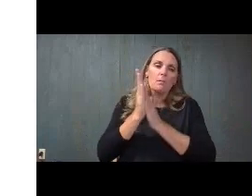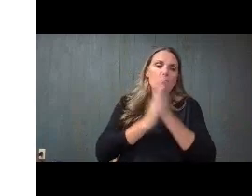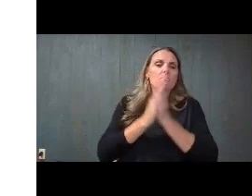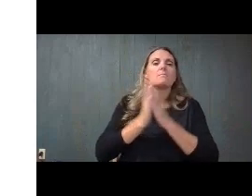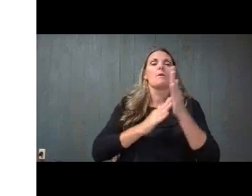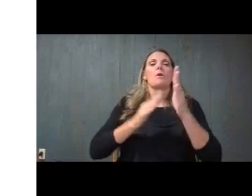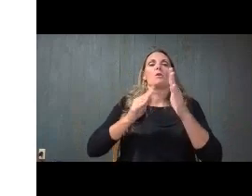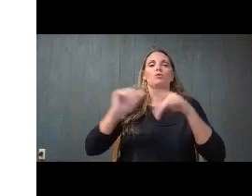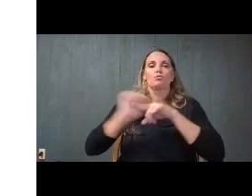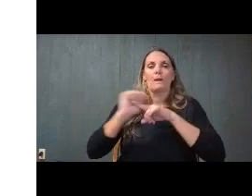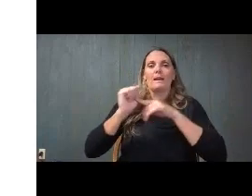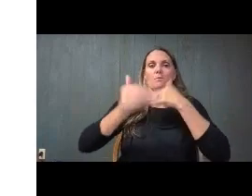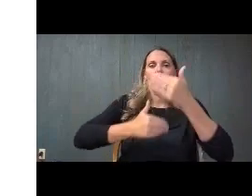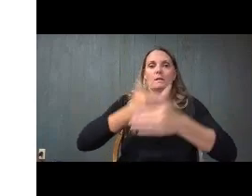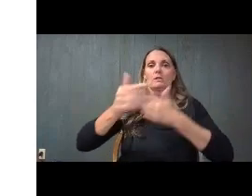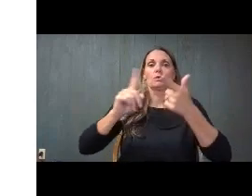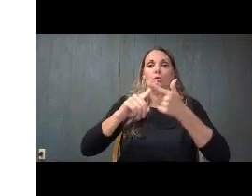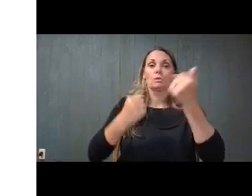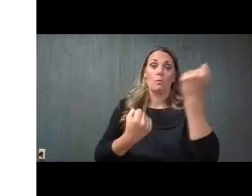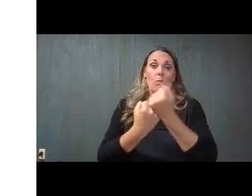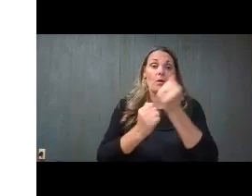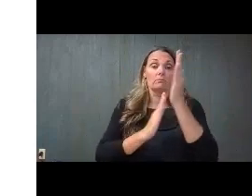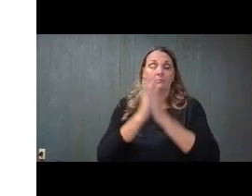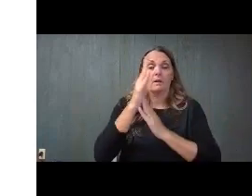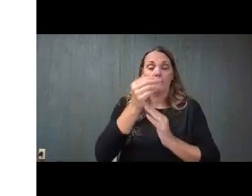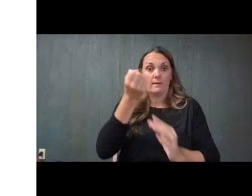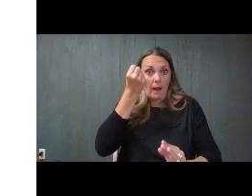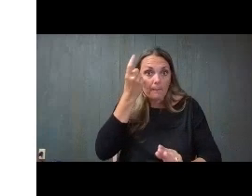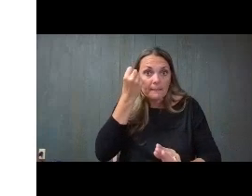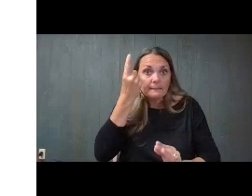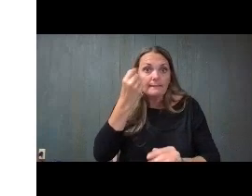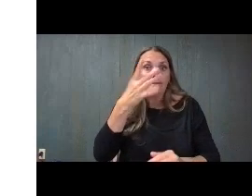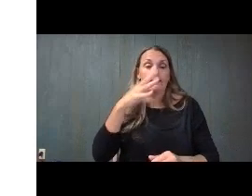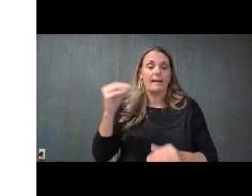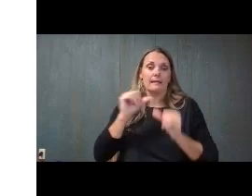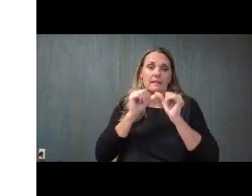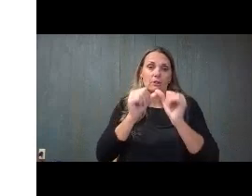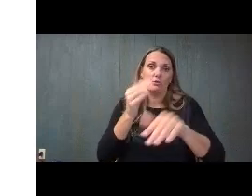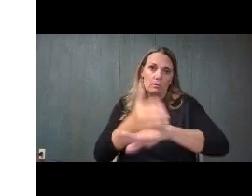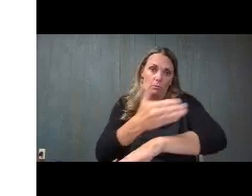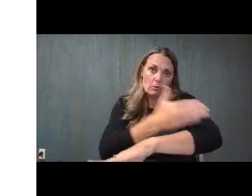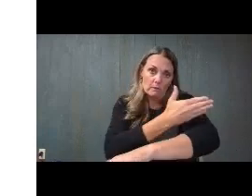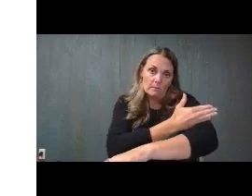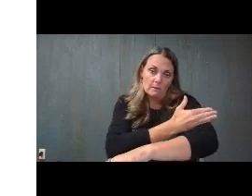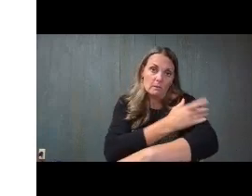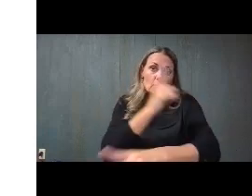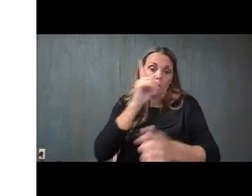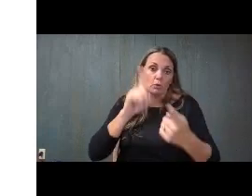to support development of competencies and continuous improvement throughout the project period.